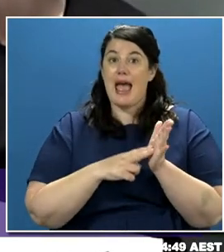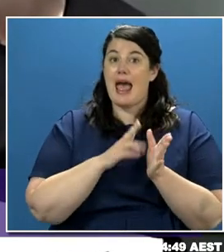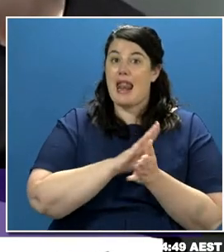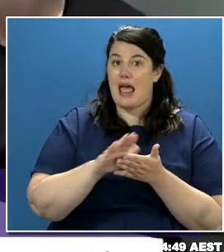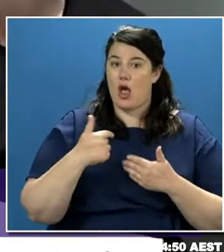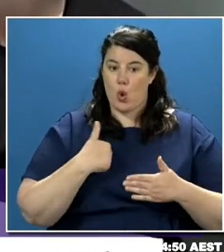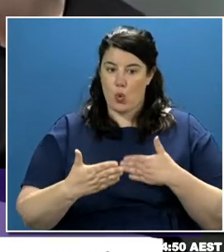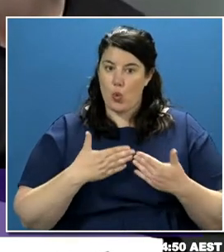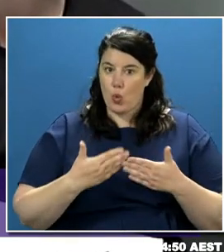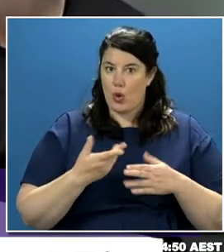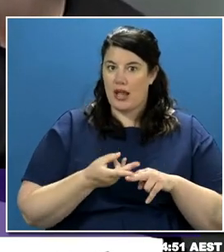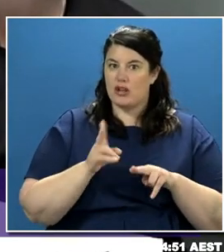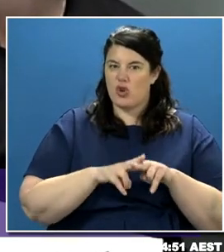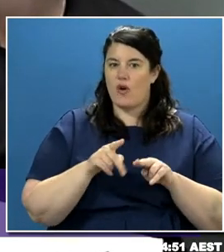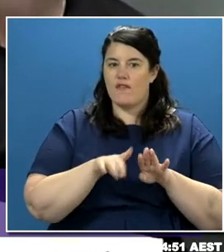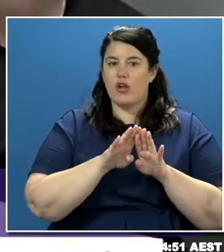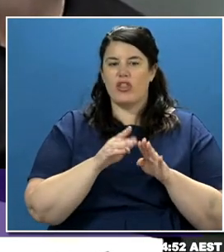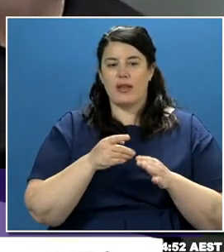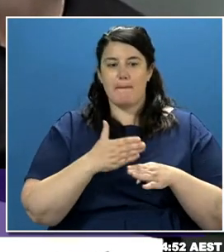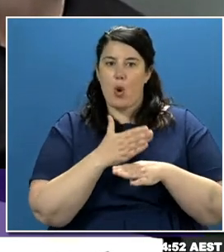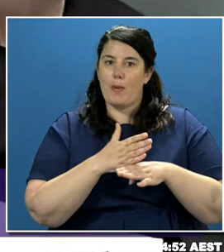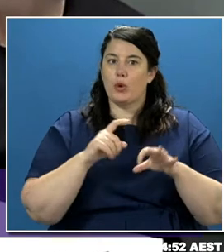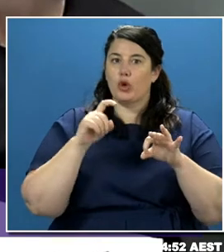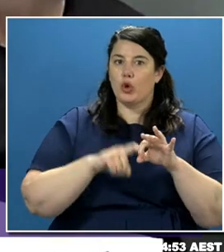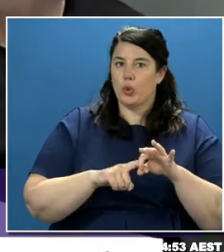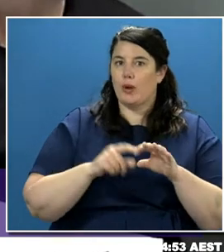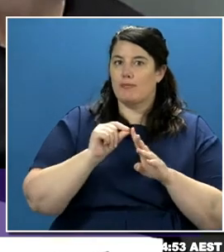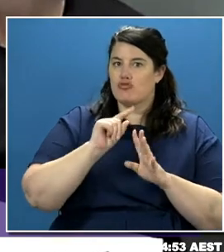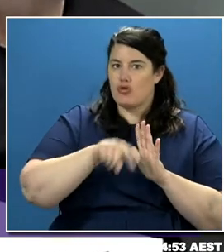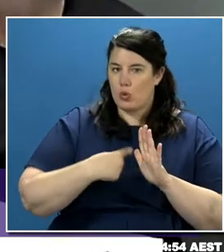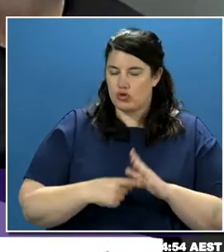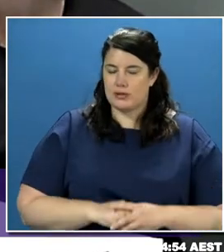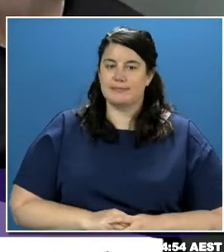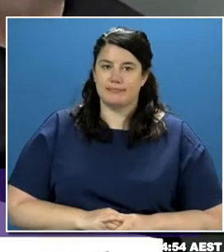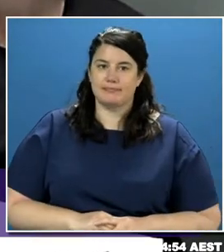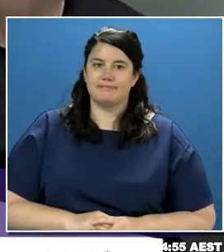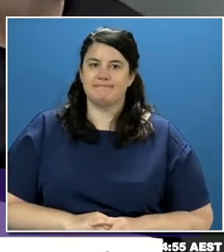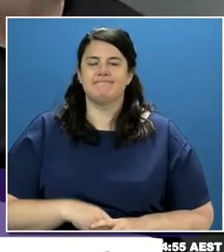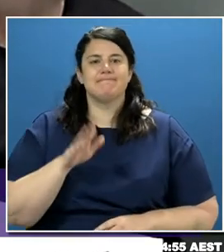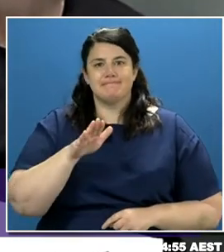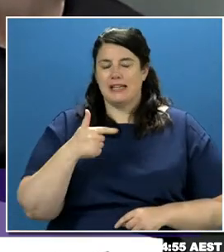of the Employable Q project. You might need to get a little better sound, so I just wonder